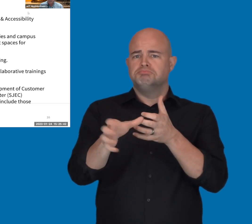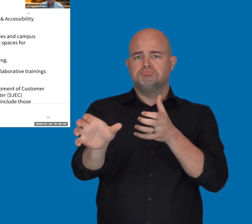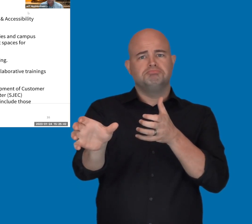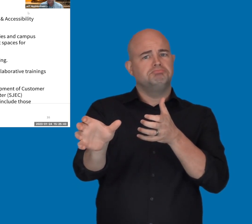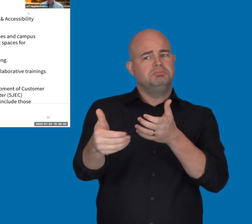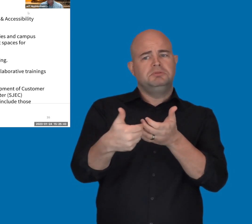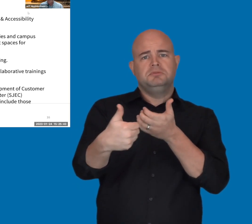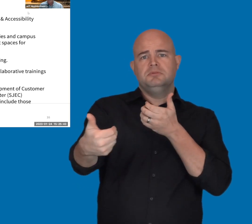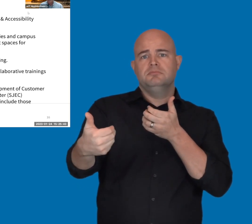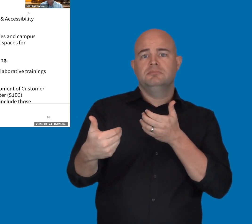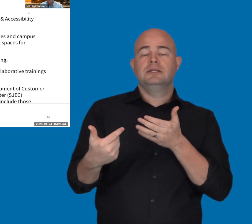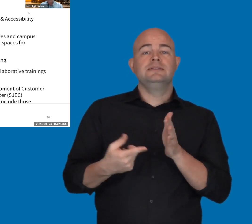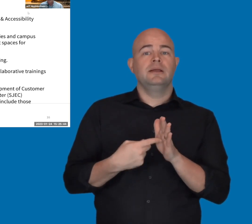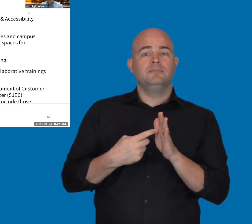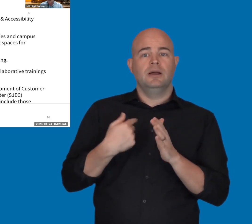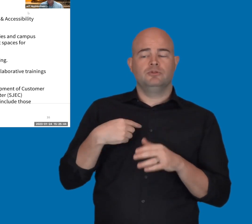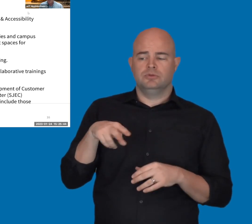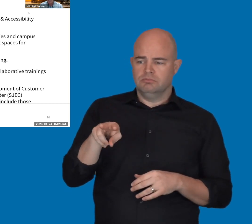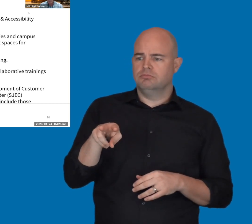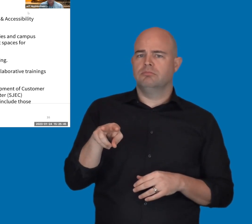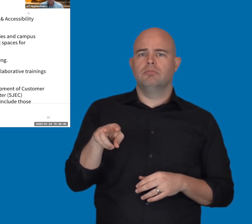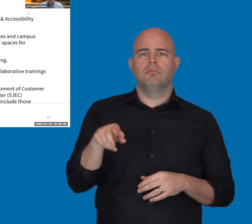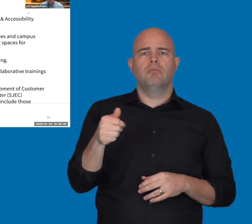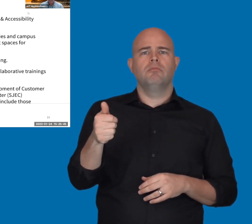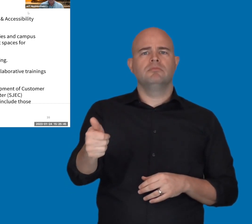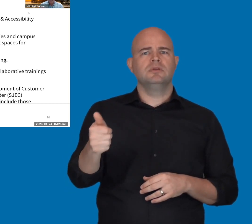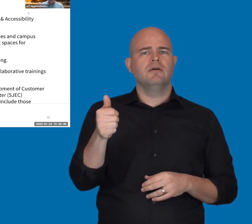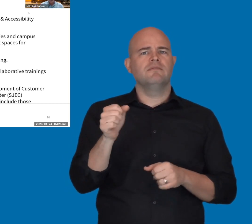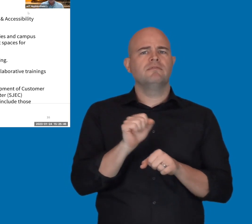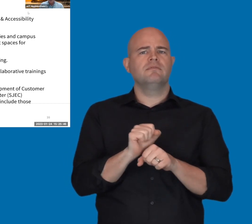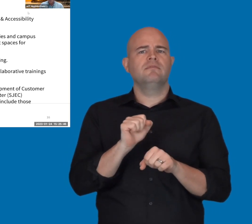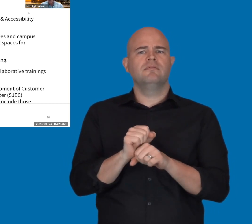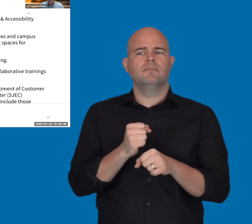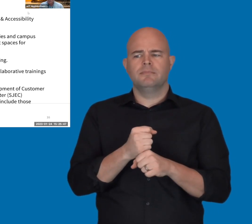and evaluating various efforts and data points as far